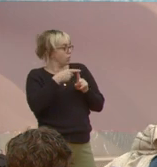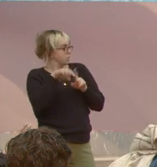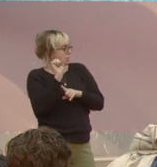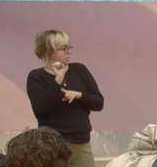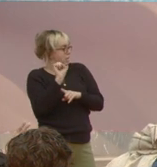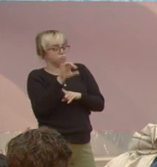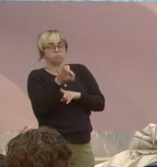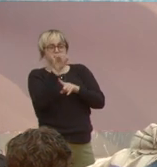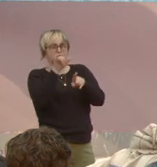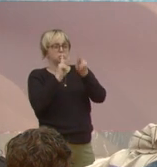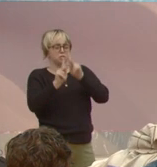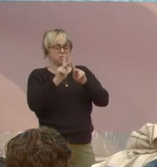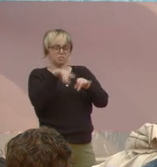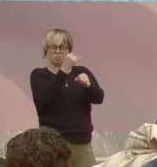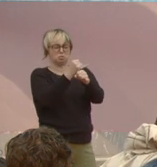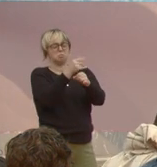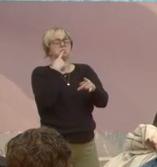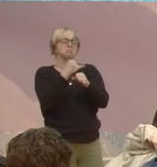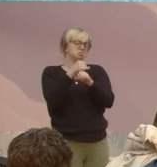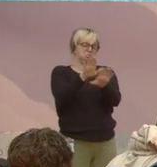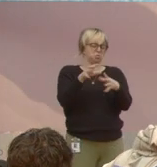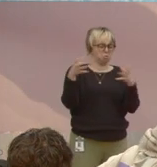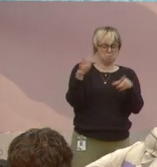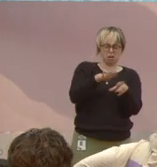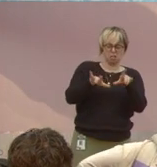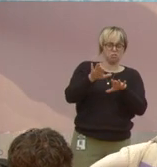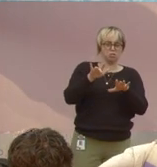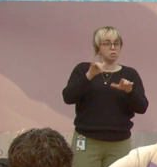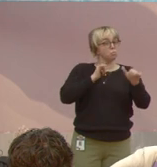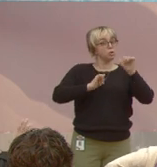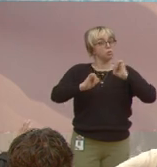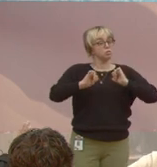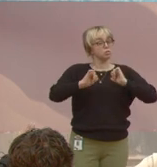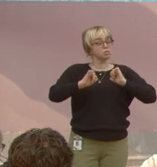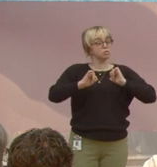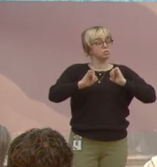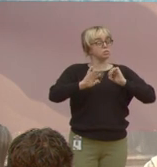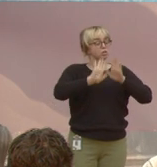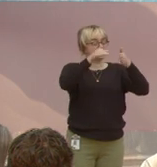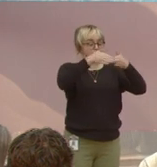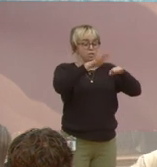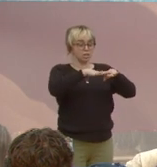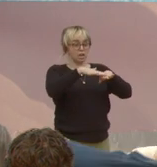to invest into institutional because when performance art became centered in Seattle's Washington Hall, a whole